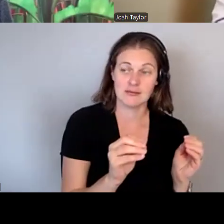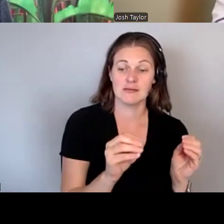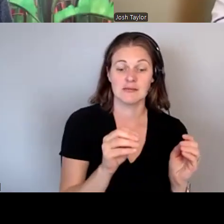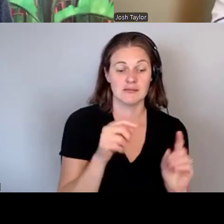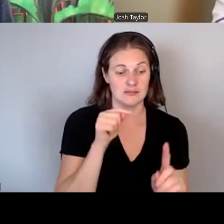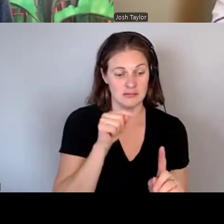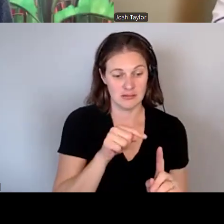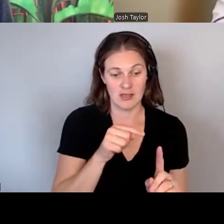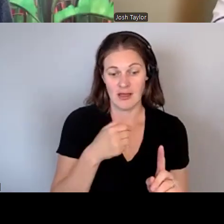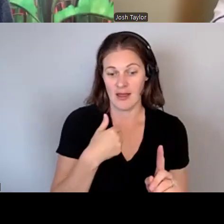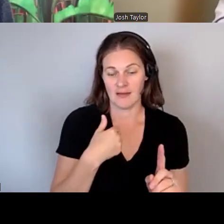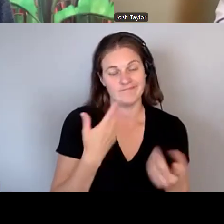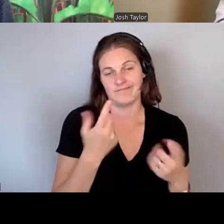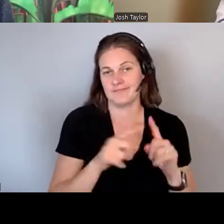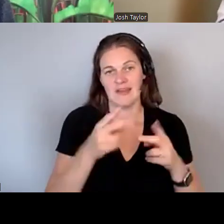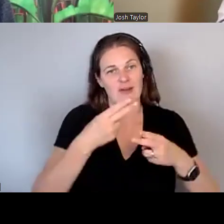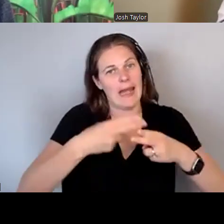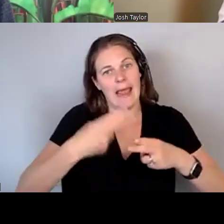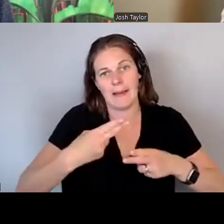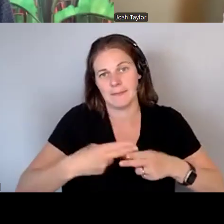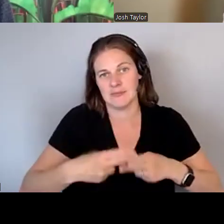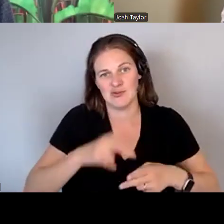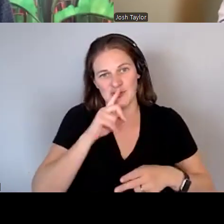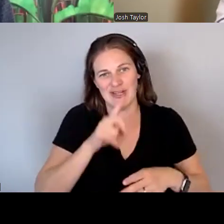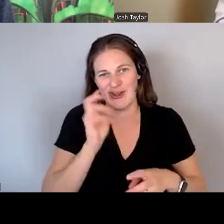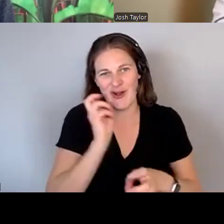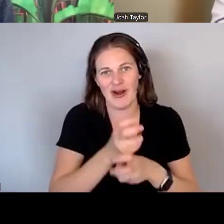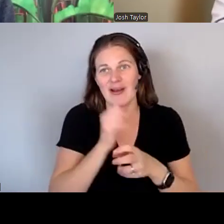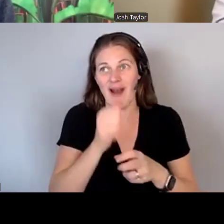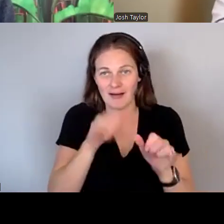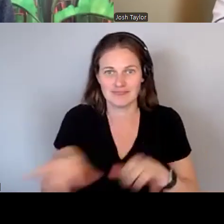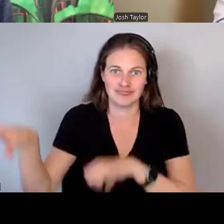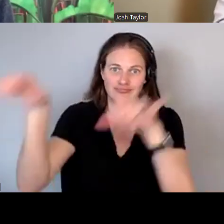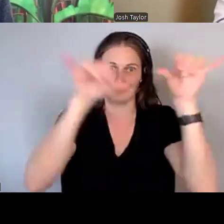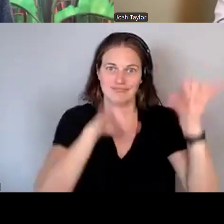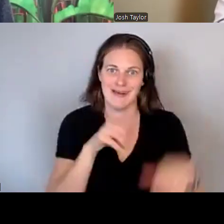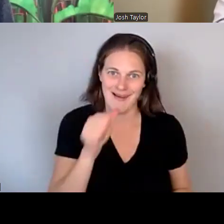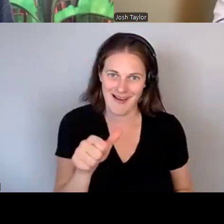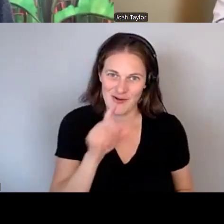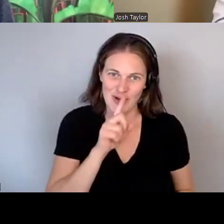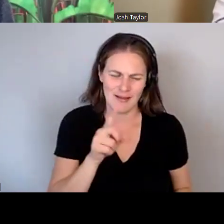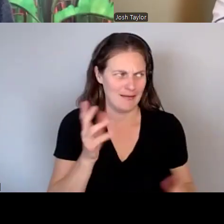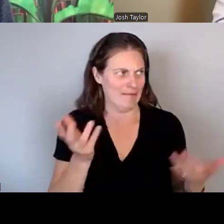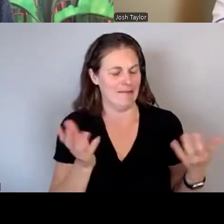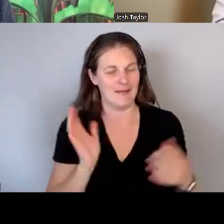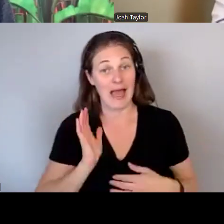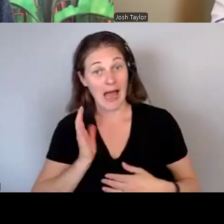they're all called different things to just make it harder for everybody. [chuckles] Ours is the office